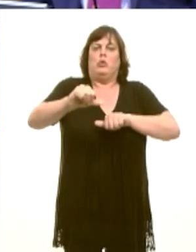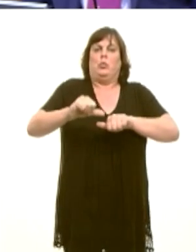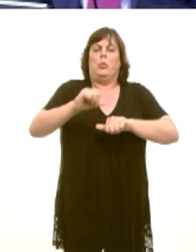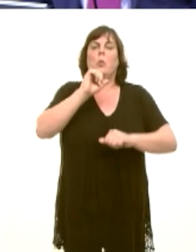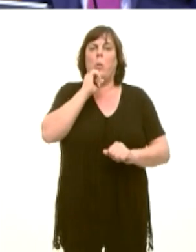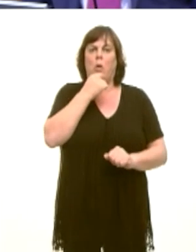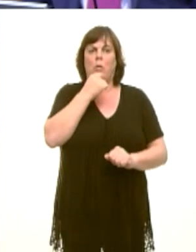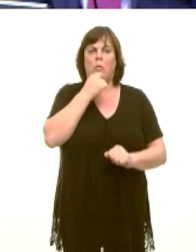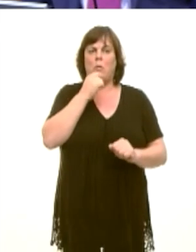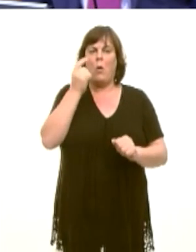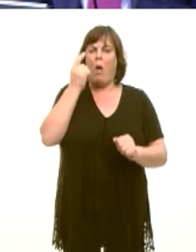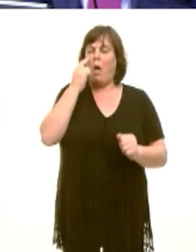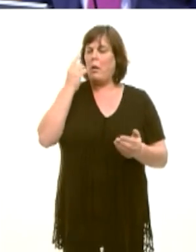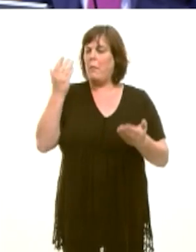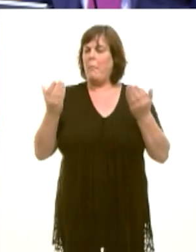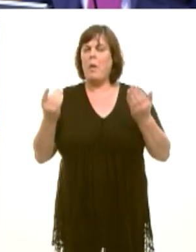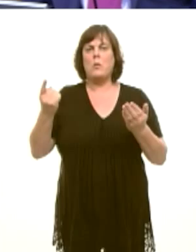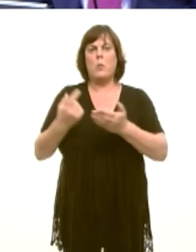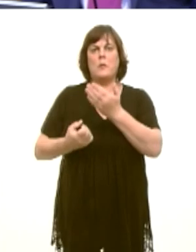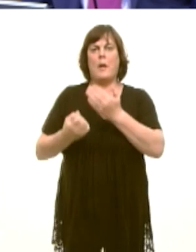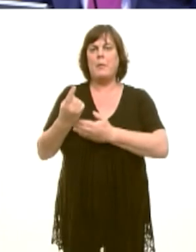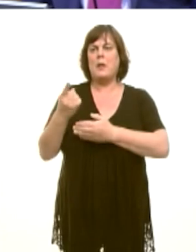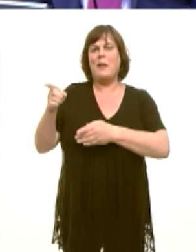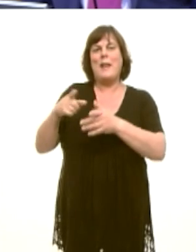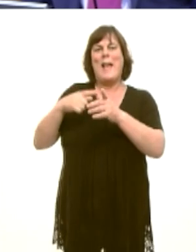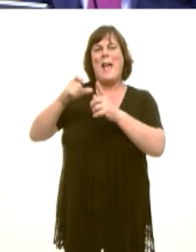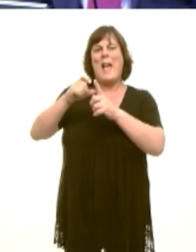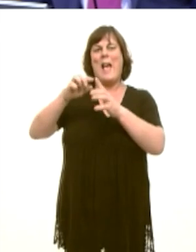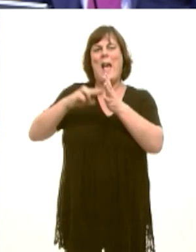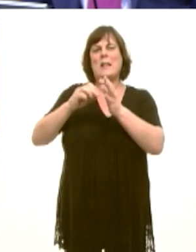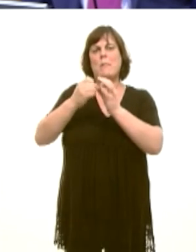of course, with the situation where Addenbrookís, a very well-known hospital, has now just gone